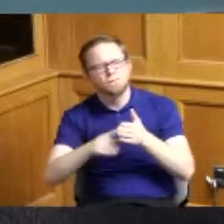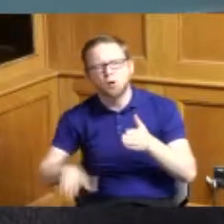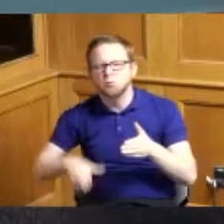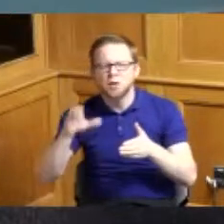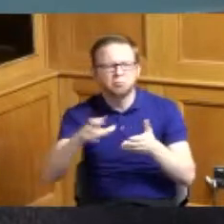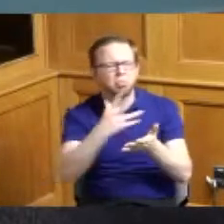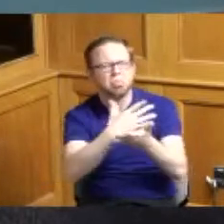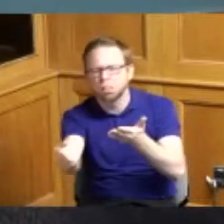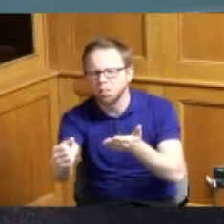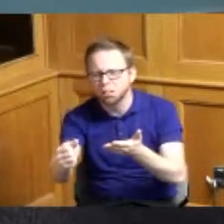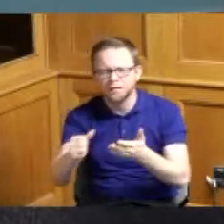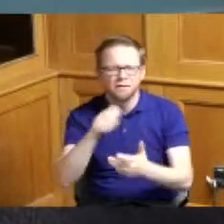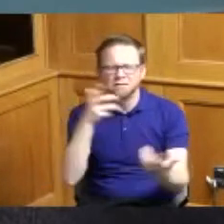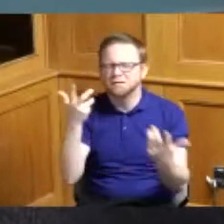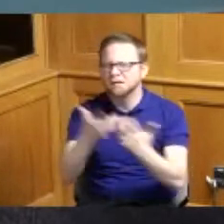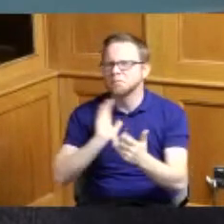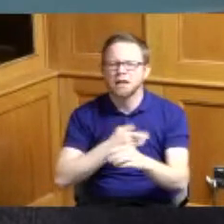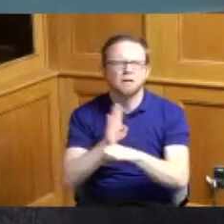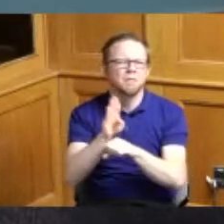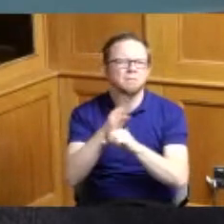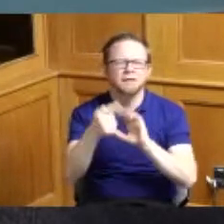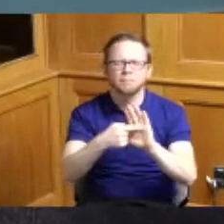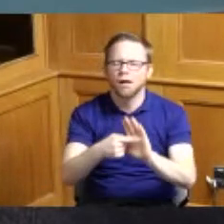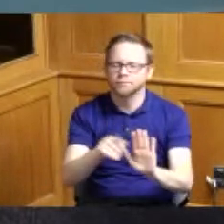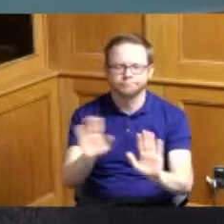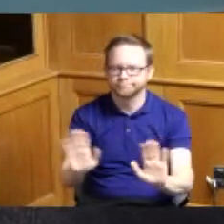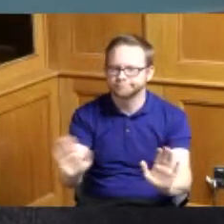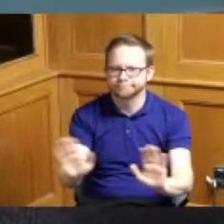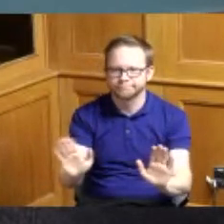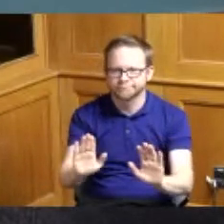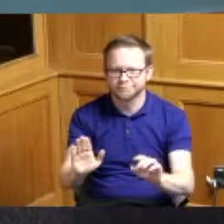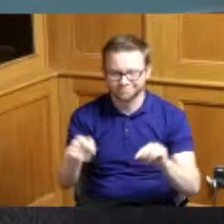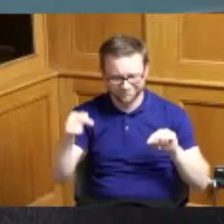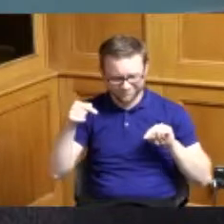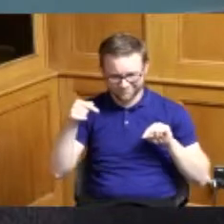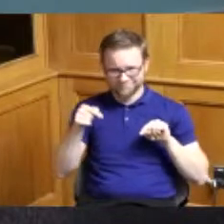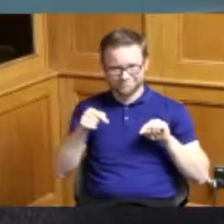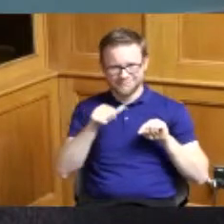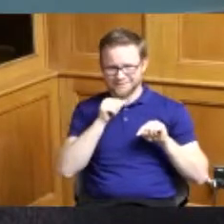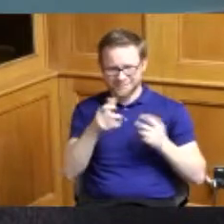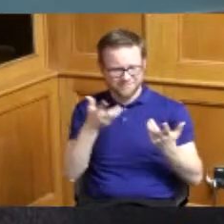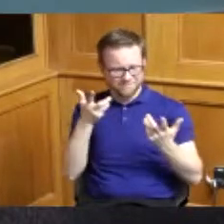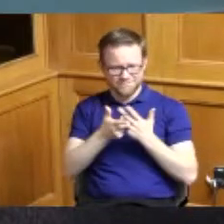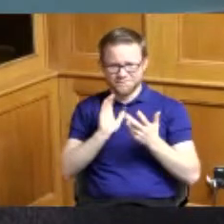don't fit our business model well this didn't fit the business model but we tried to make it fit